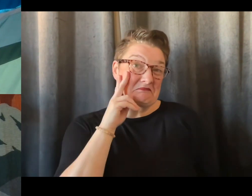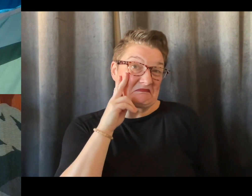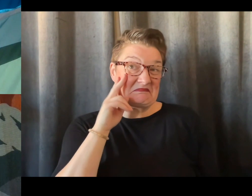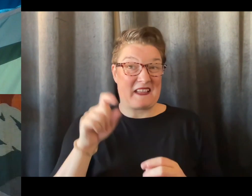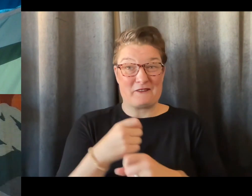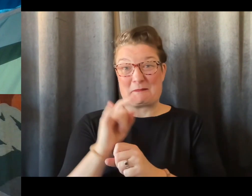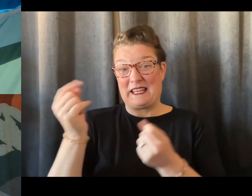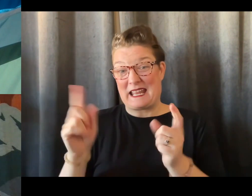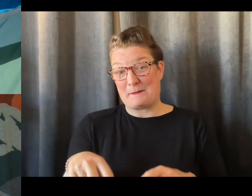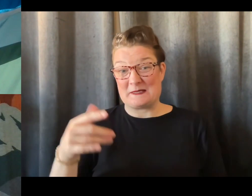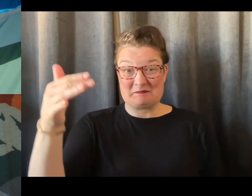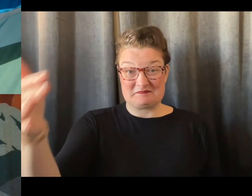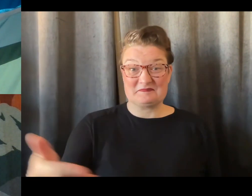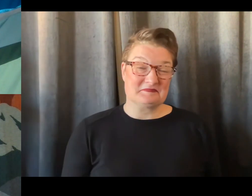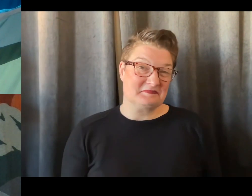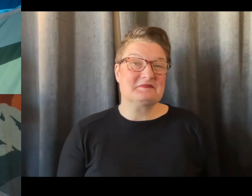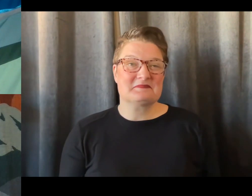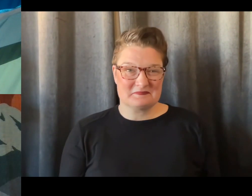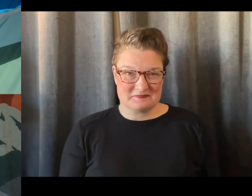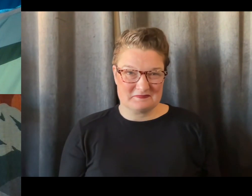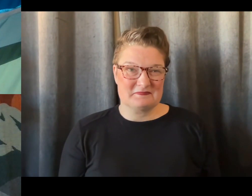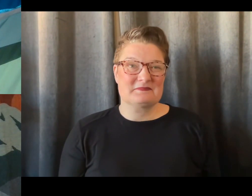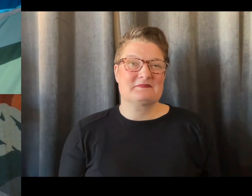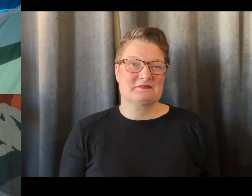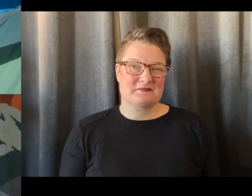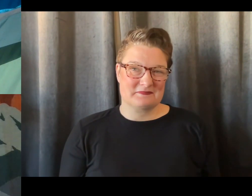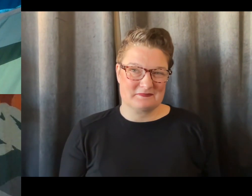Nomy: Yeah, yeah, cool.